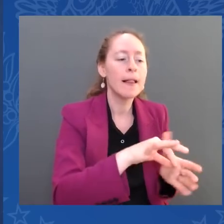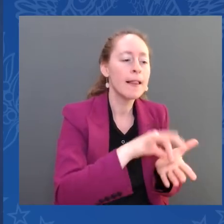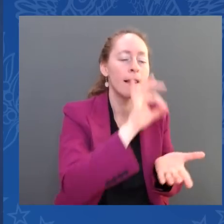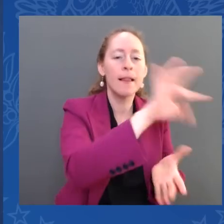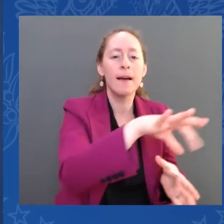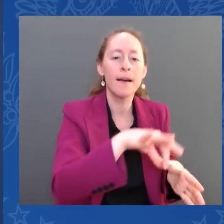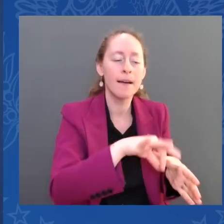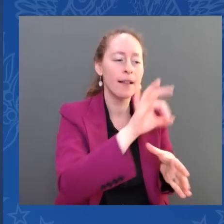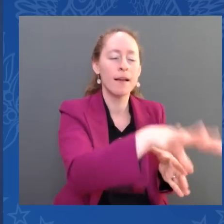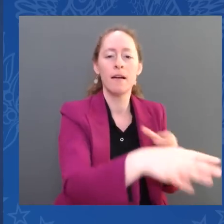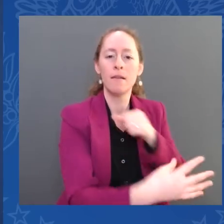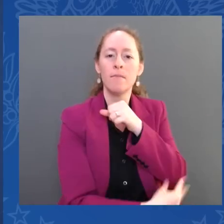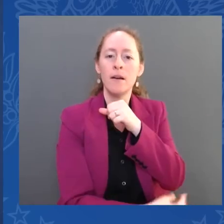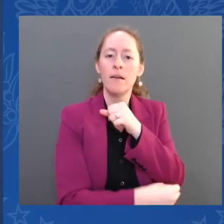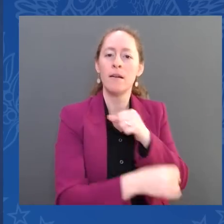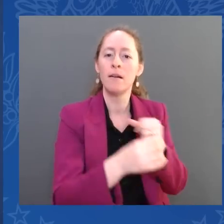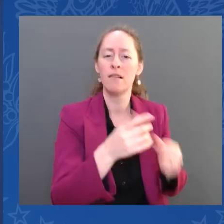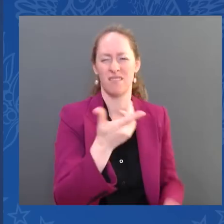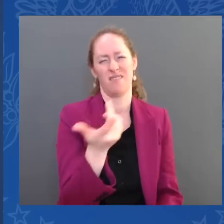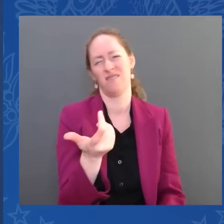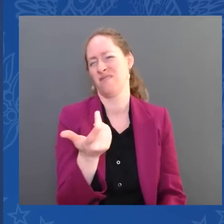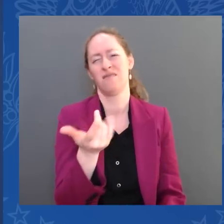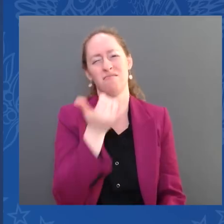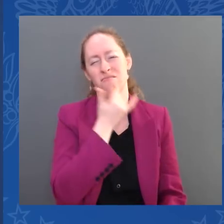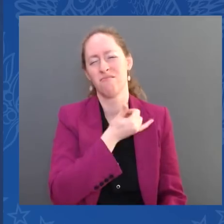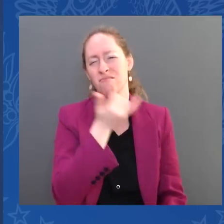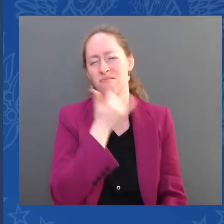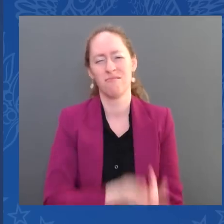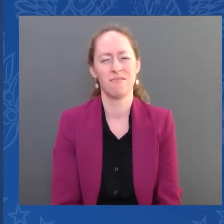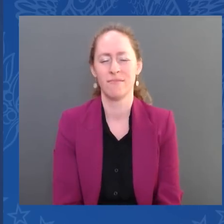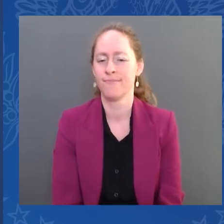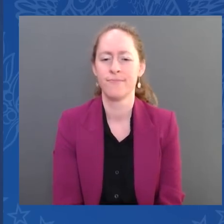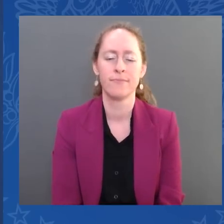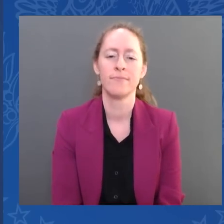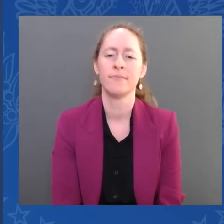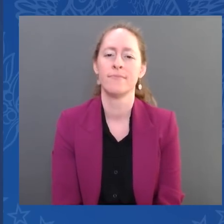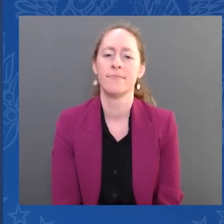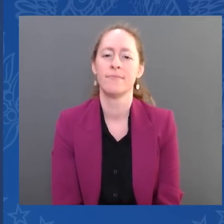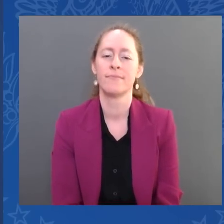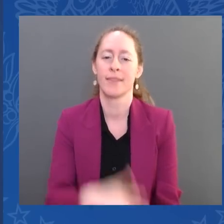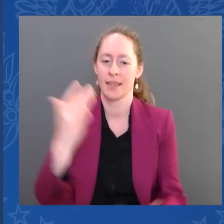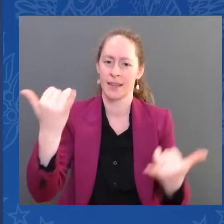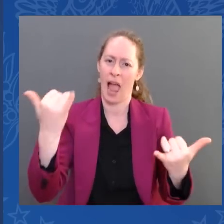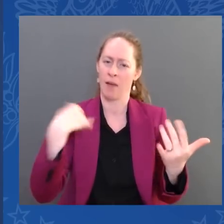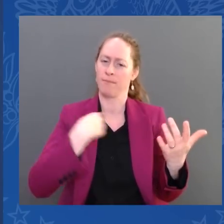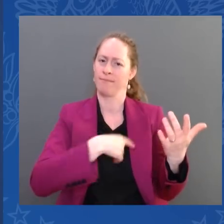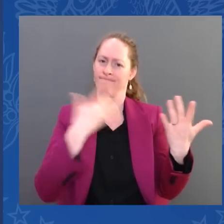It's the foundation for an economy that works for working families. And because of that foundation, we're better positioned